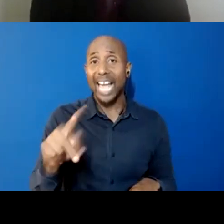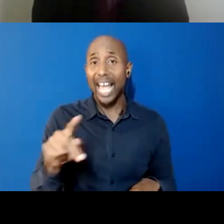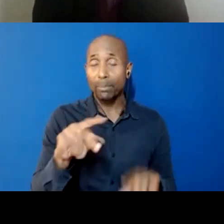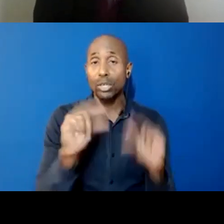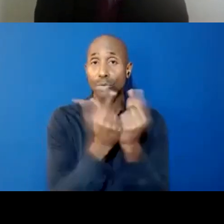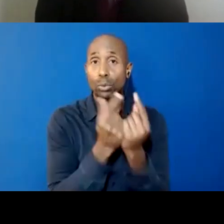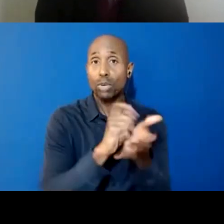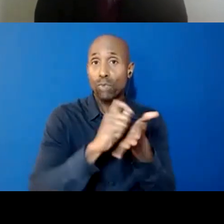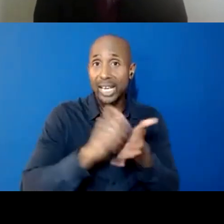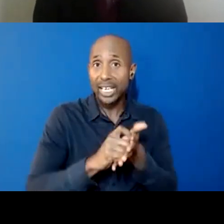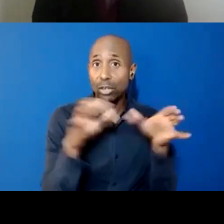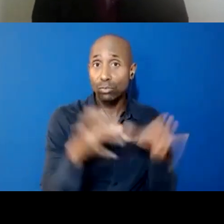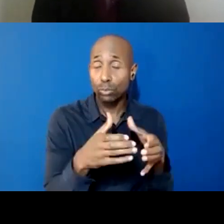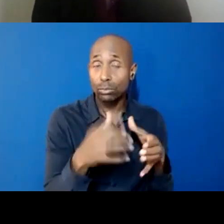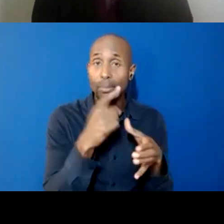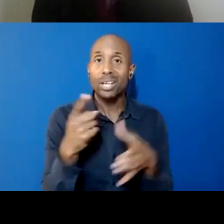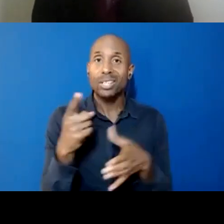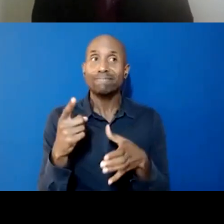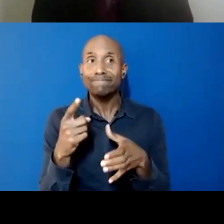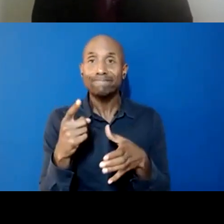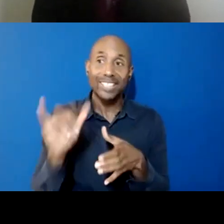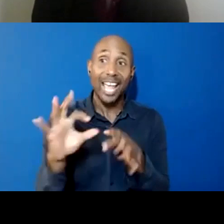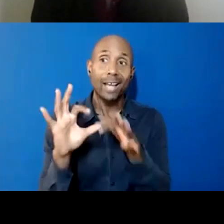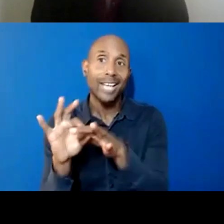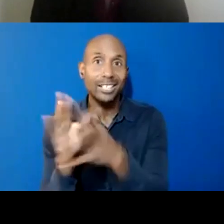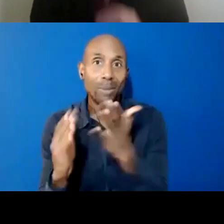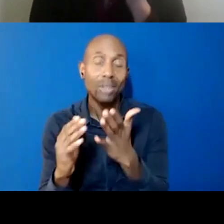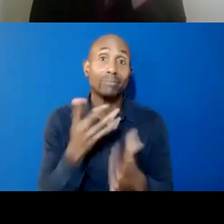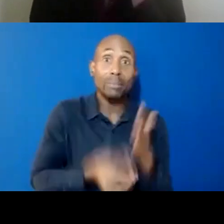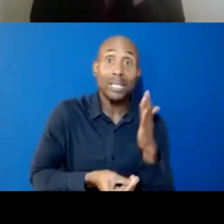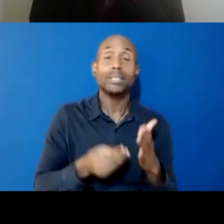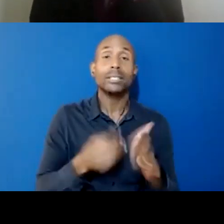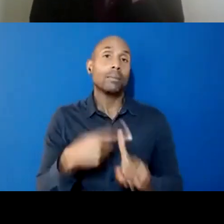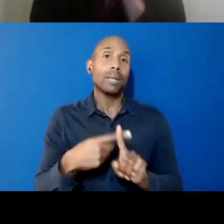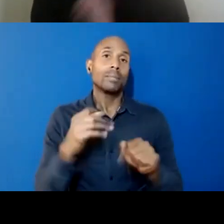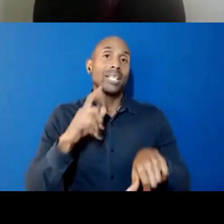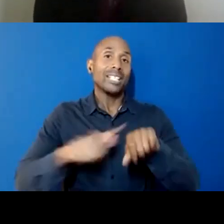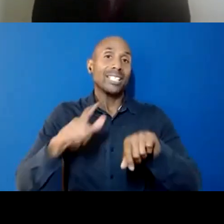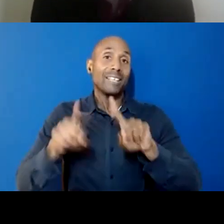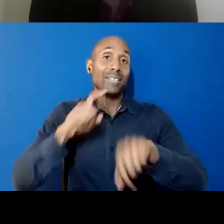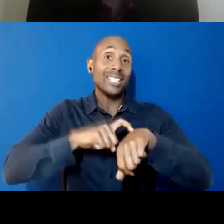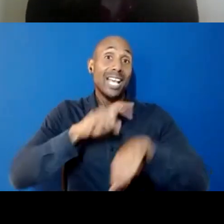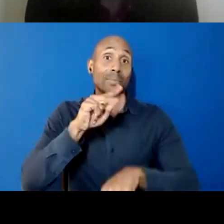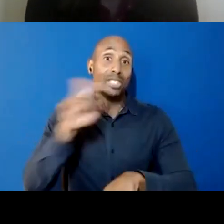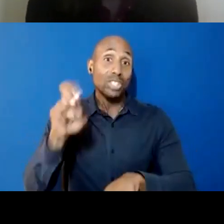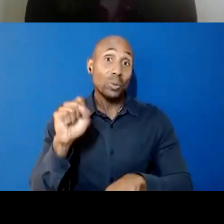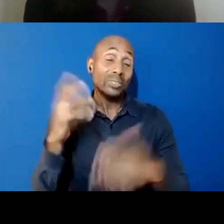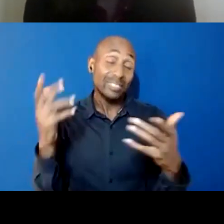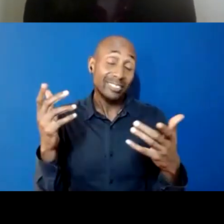They all try to do different time zones so it still felt like they were studying abroad. That is great.